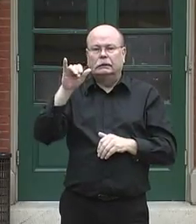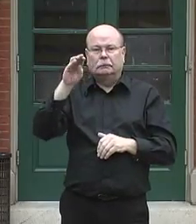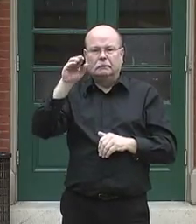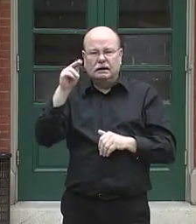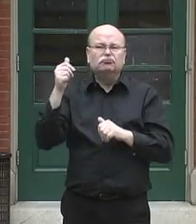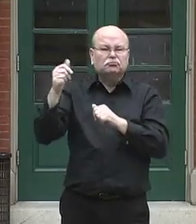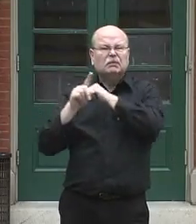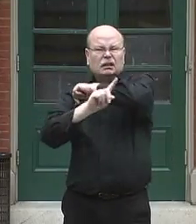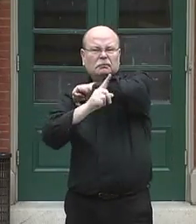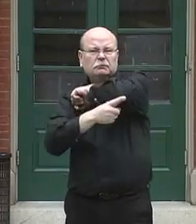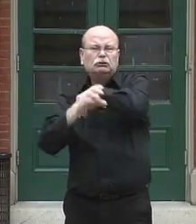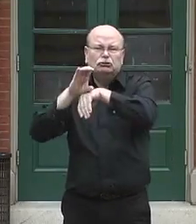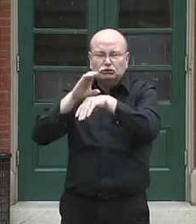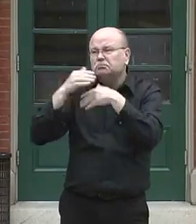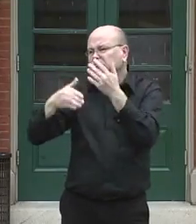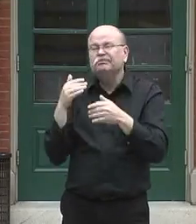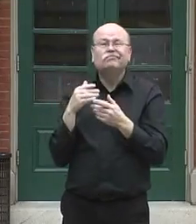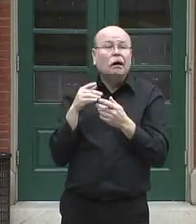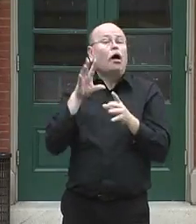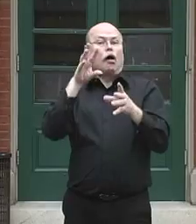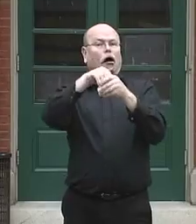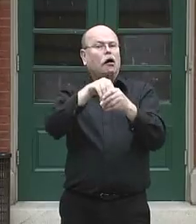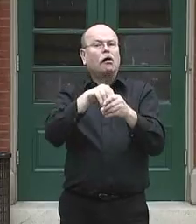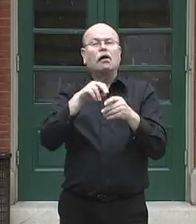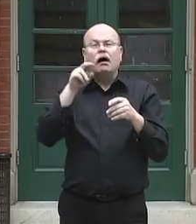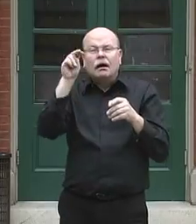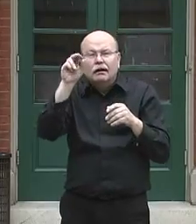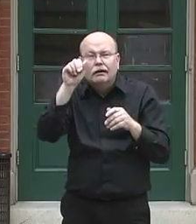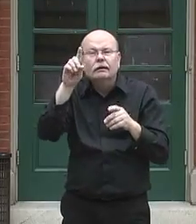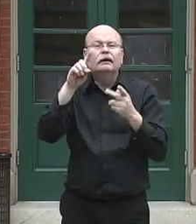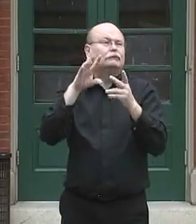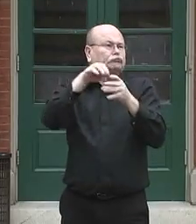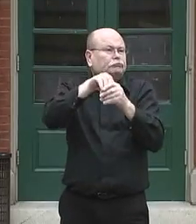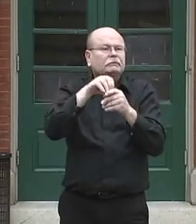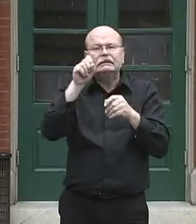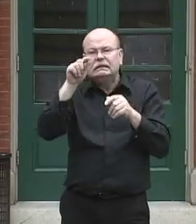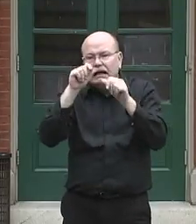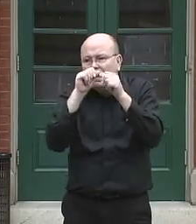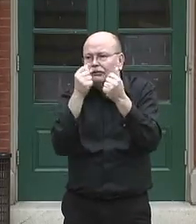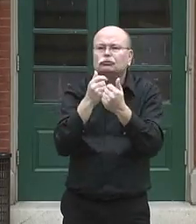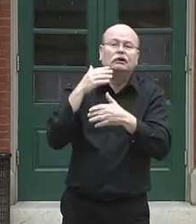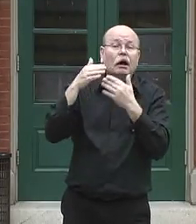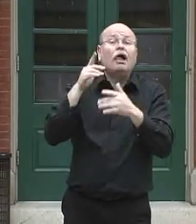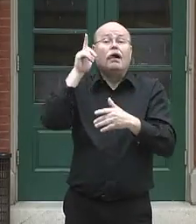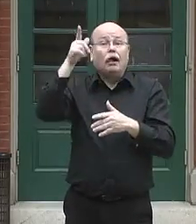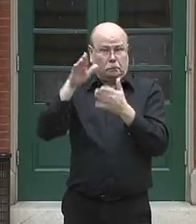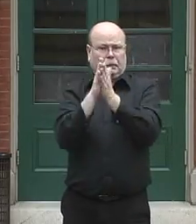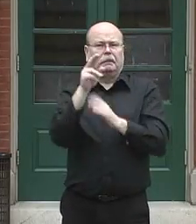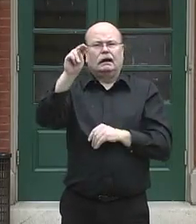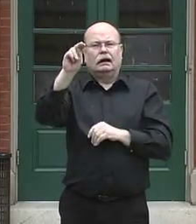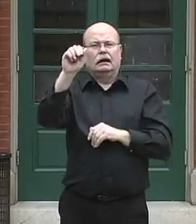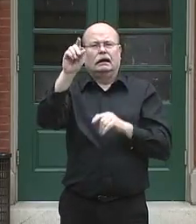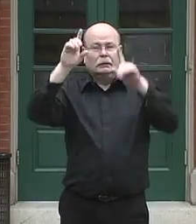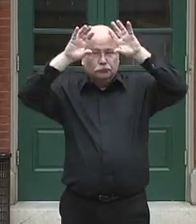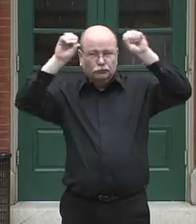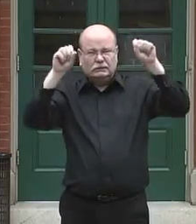he decided to become an Episcopal clergyman. He also became involved with the National Association of the Deaf,